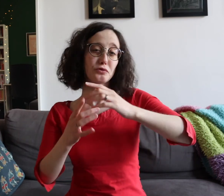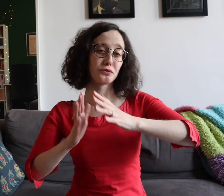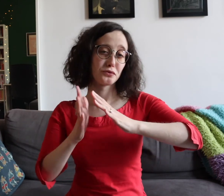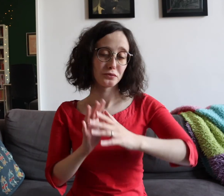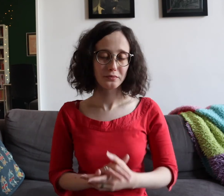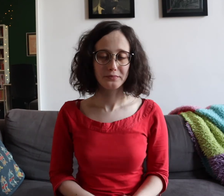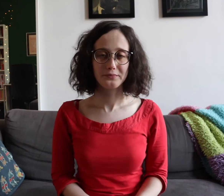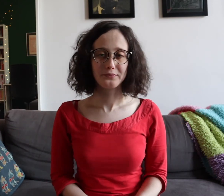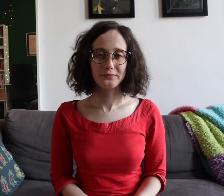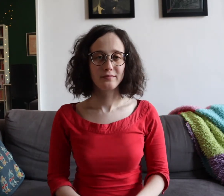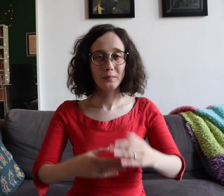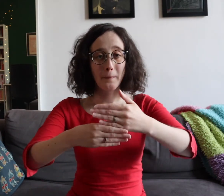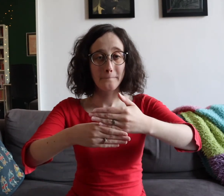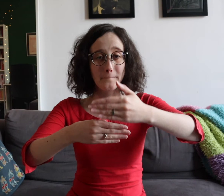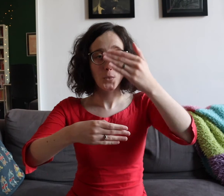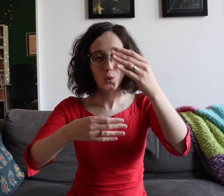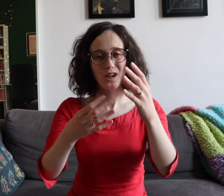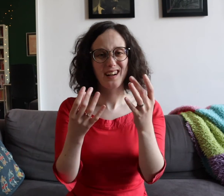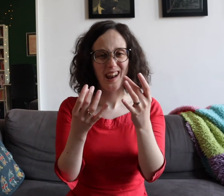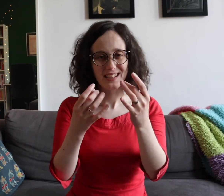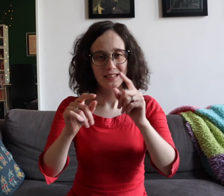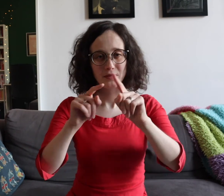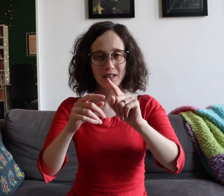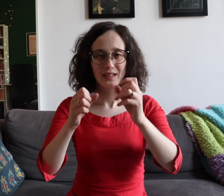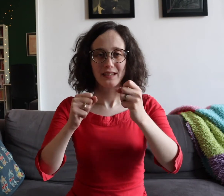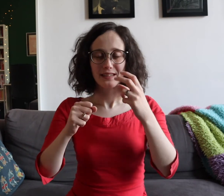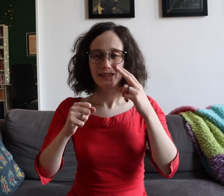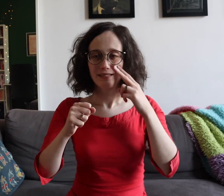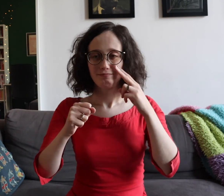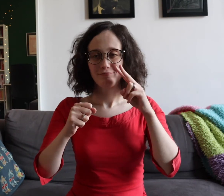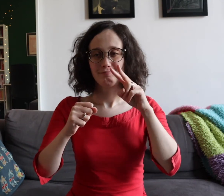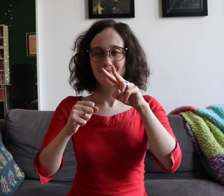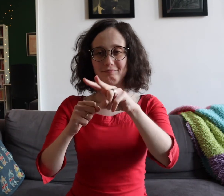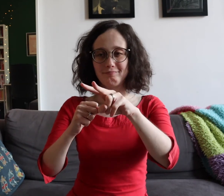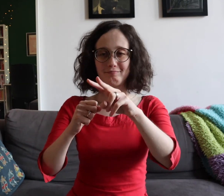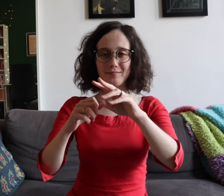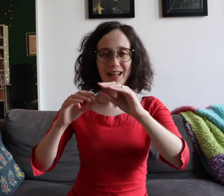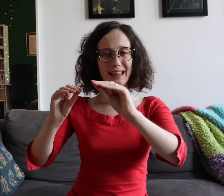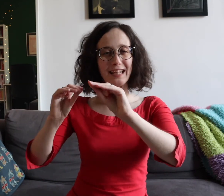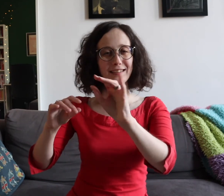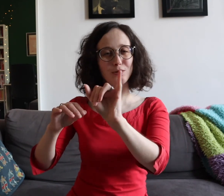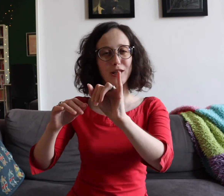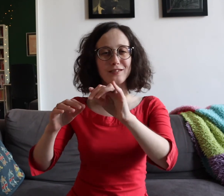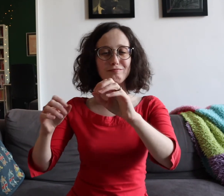signed languages. The wall there is made out of glass, so you can see into the class and what they